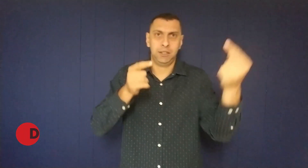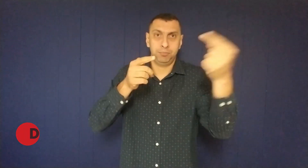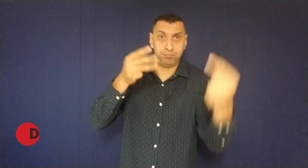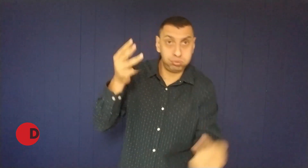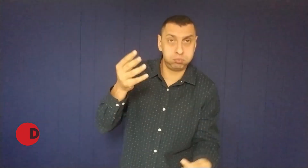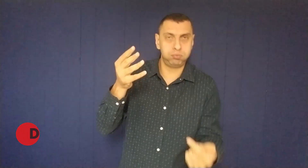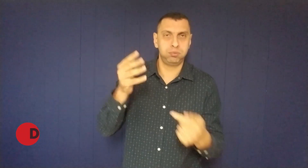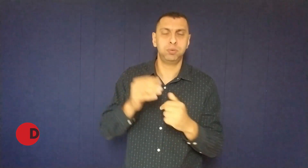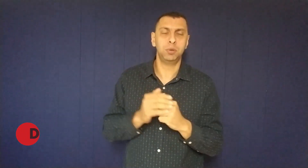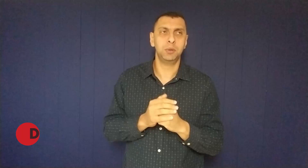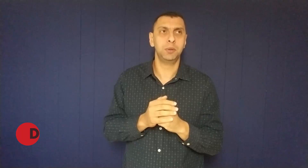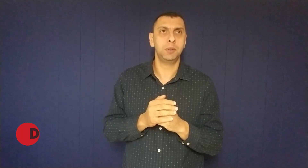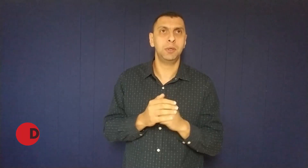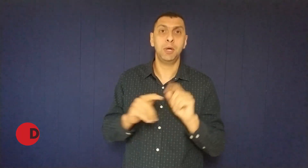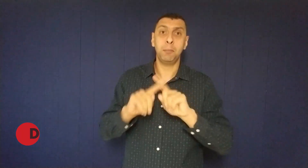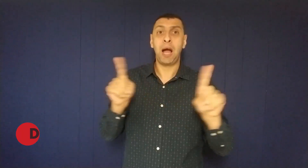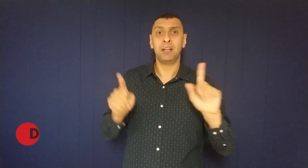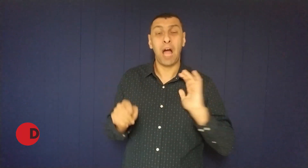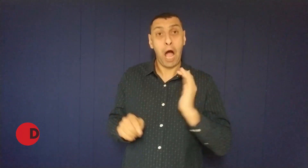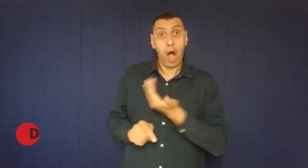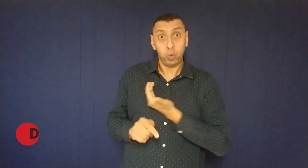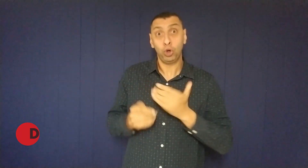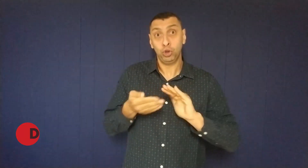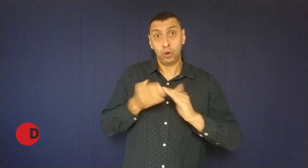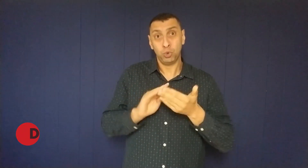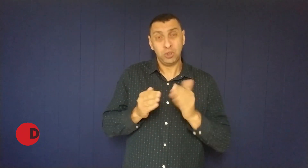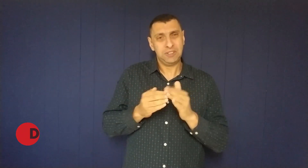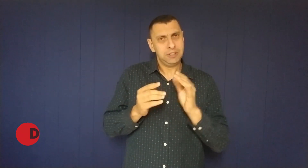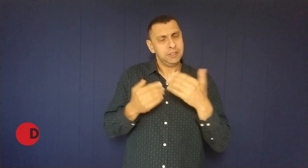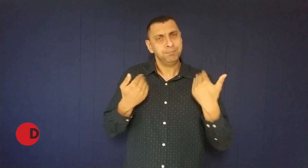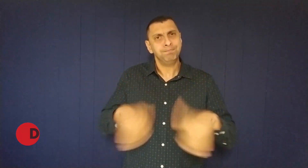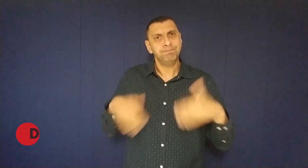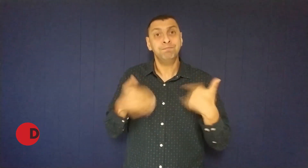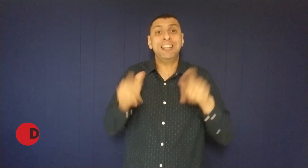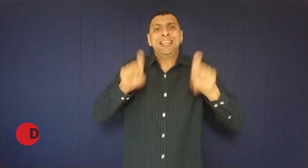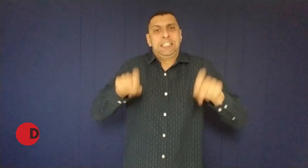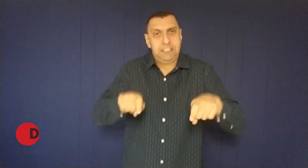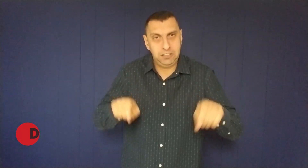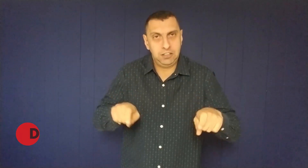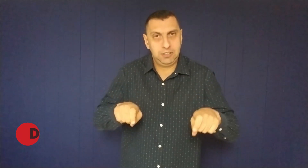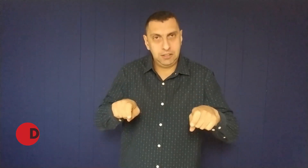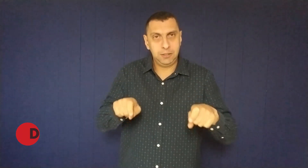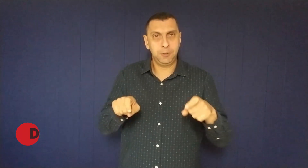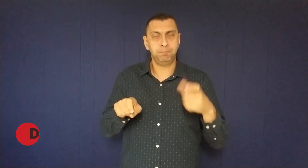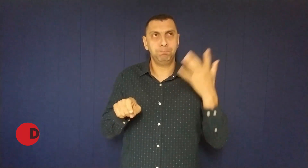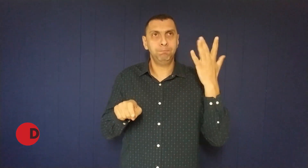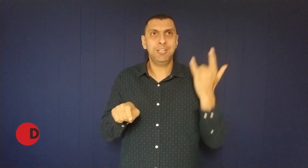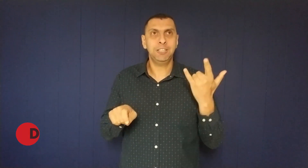more, but our community has needs as we have a lot of things...